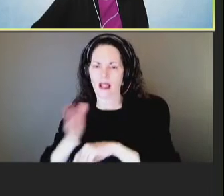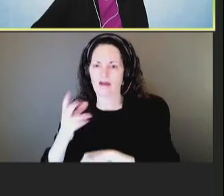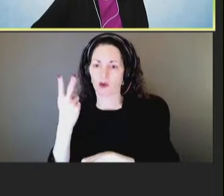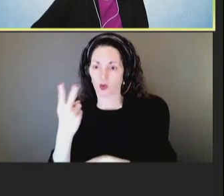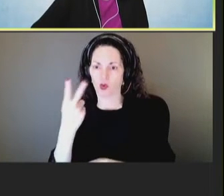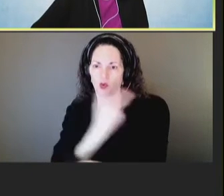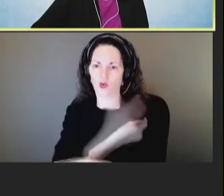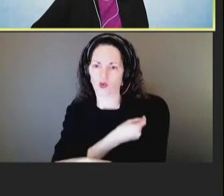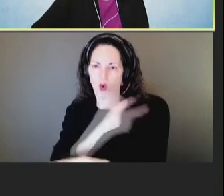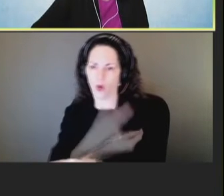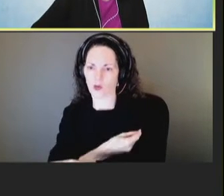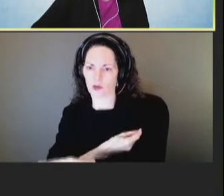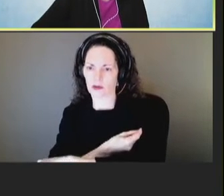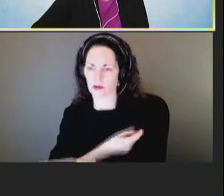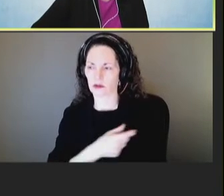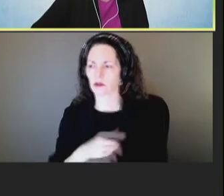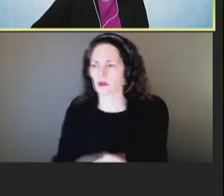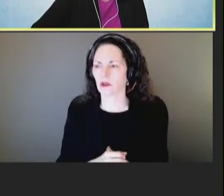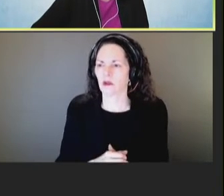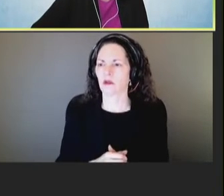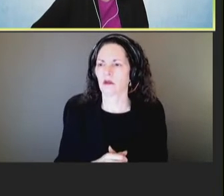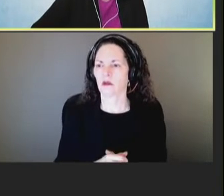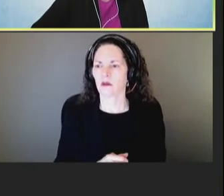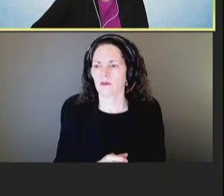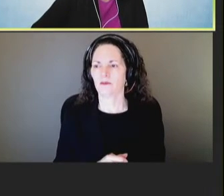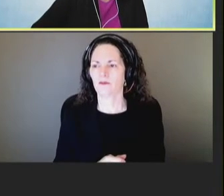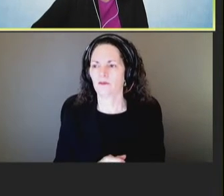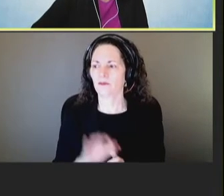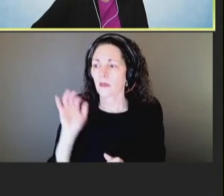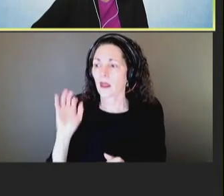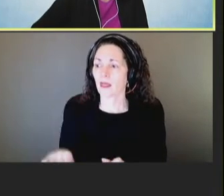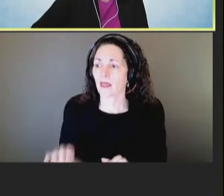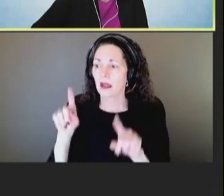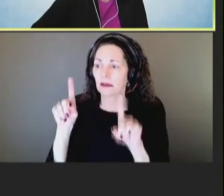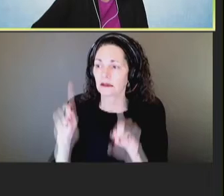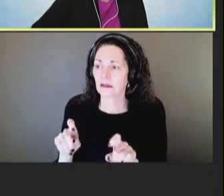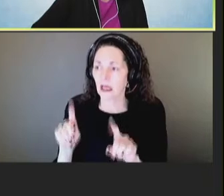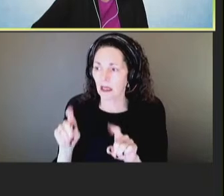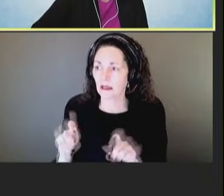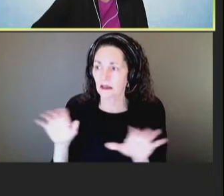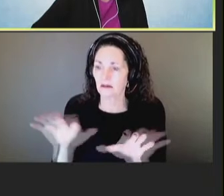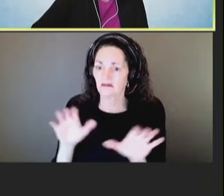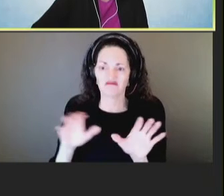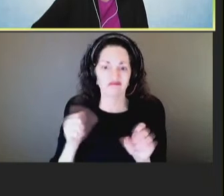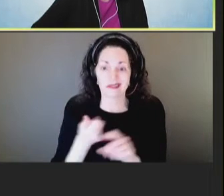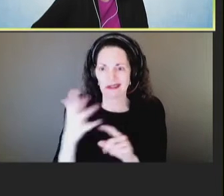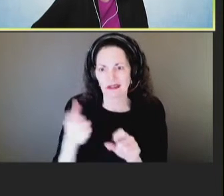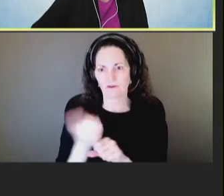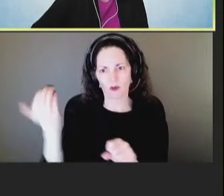is a study that was performed several years ago. This is a study outlining or highlighting that